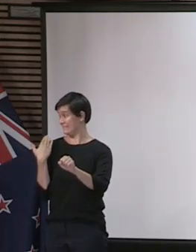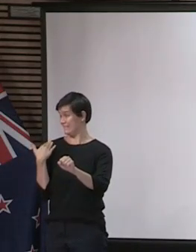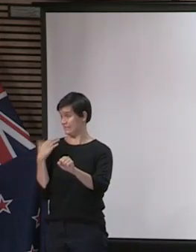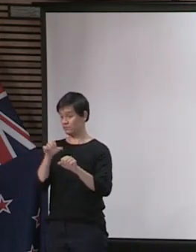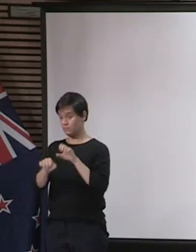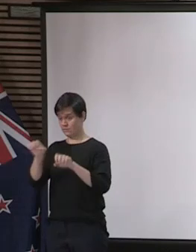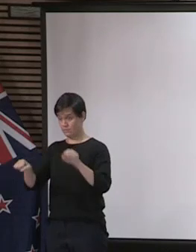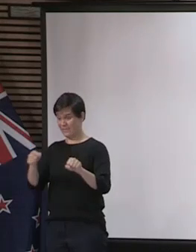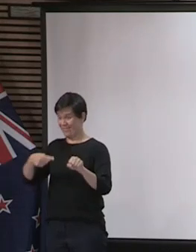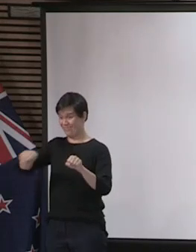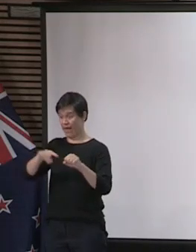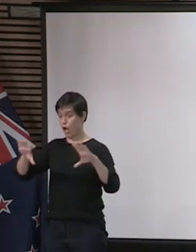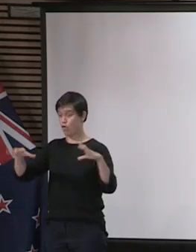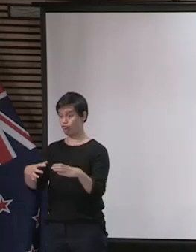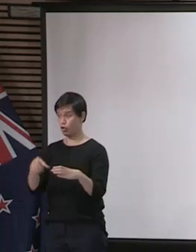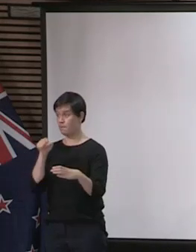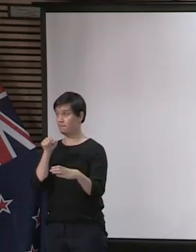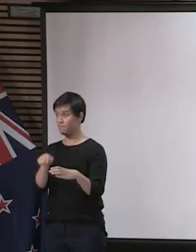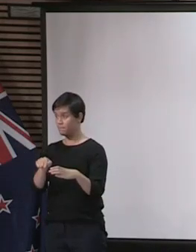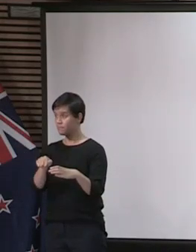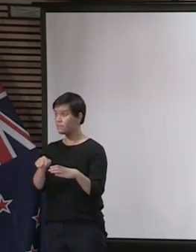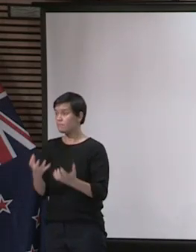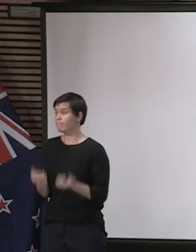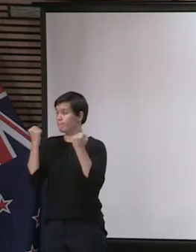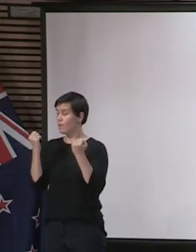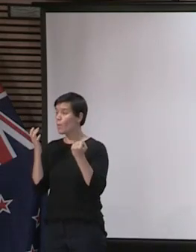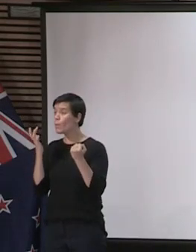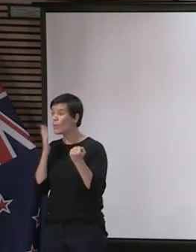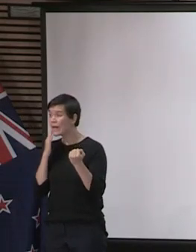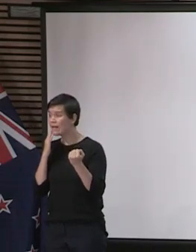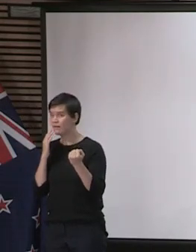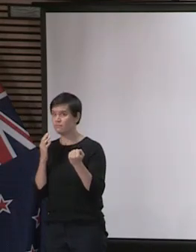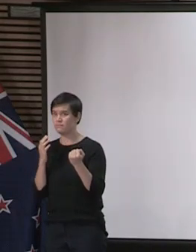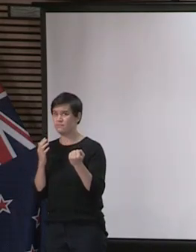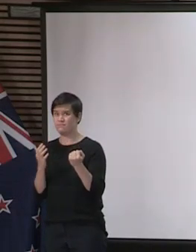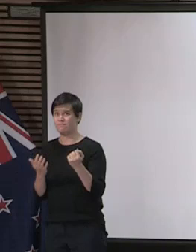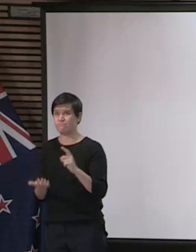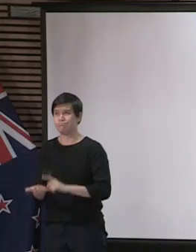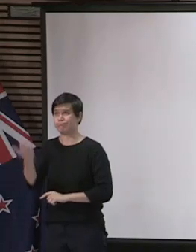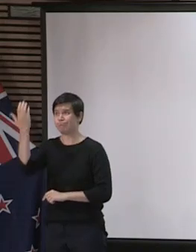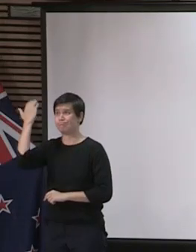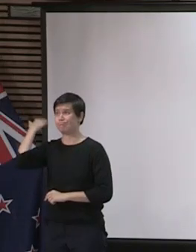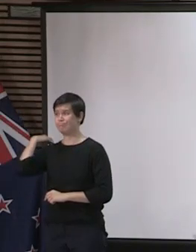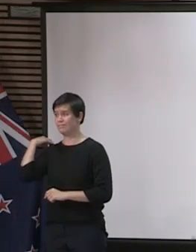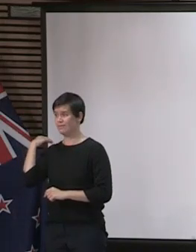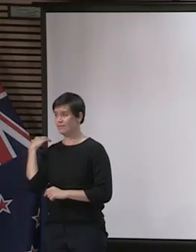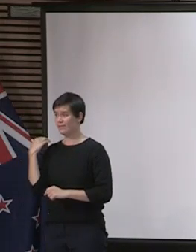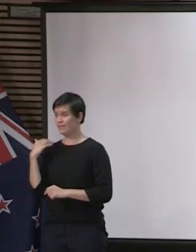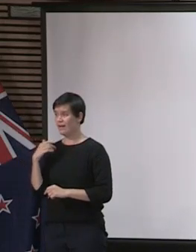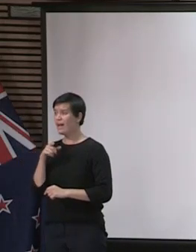number of the more recent ones in recent days, have actually been people who were infected,